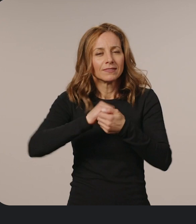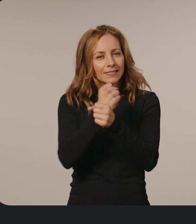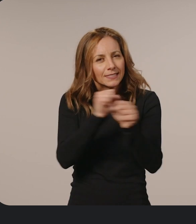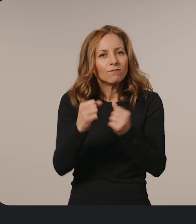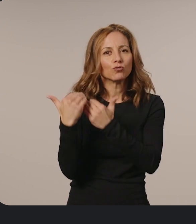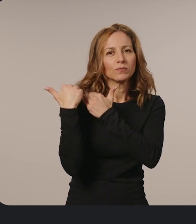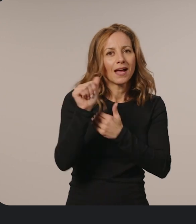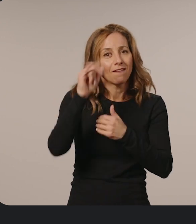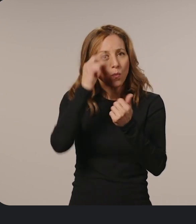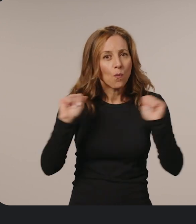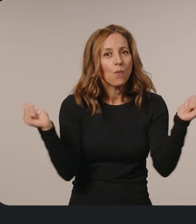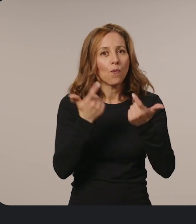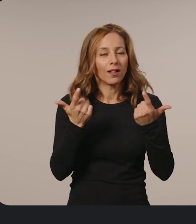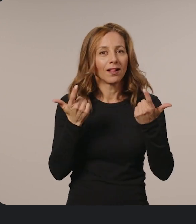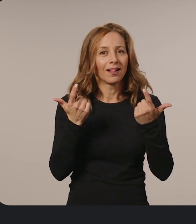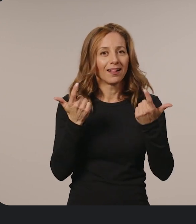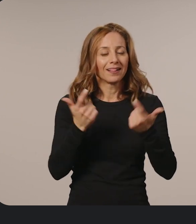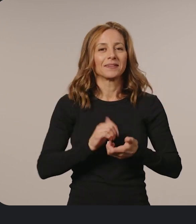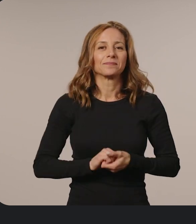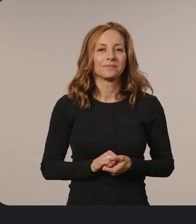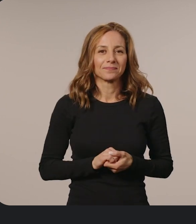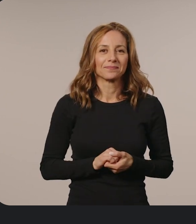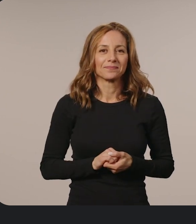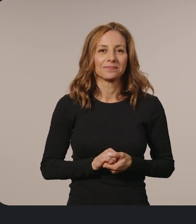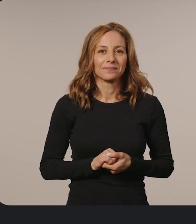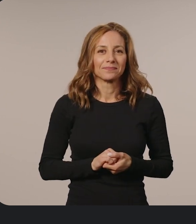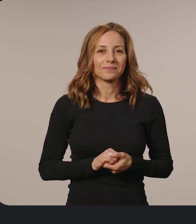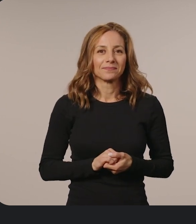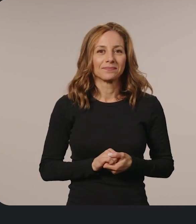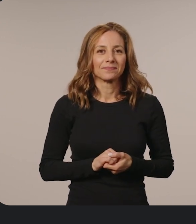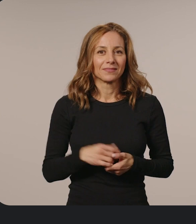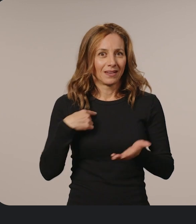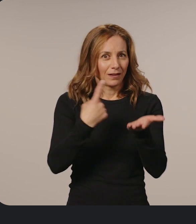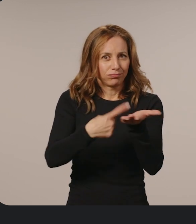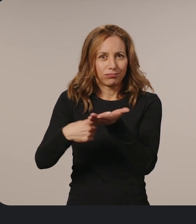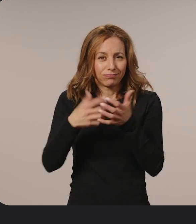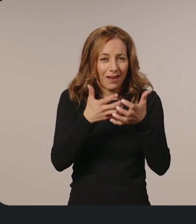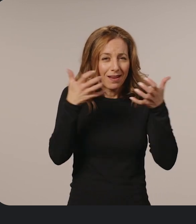build responsible and safe AI for everyone. We've covered a lot of territory today.